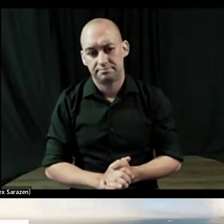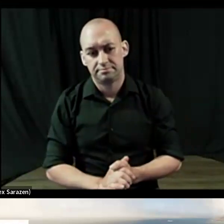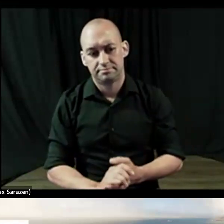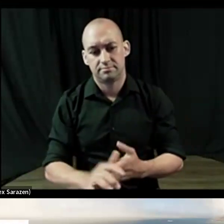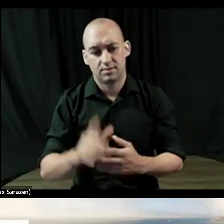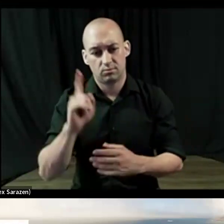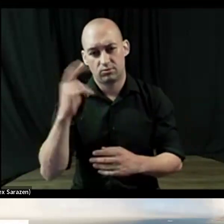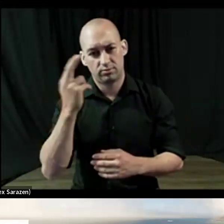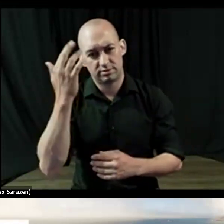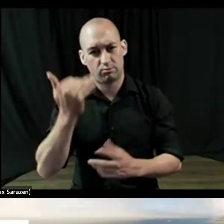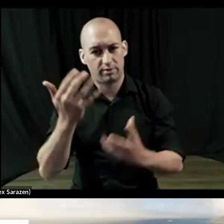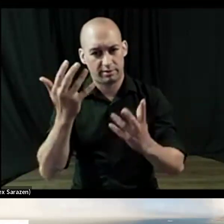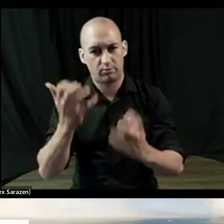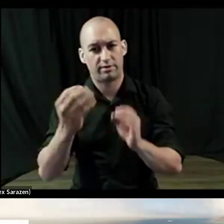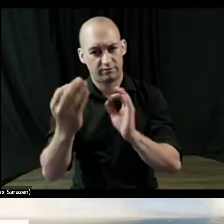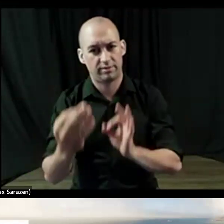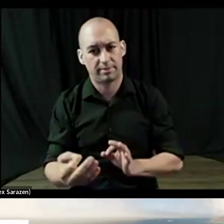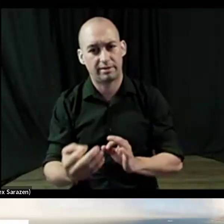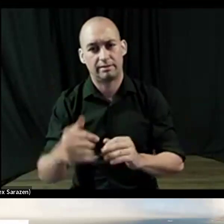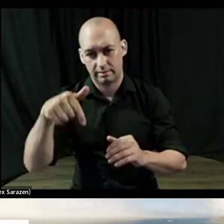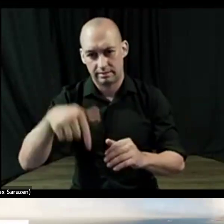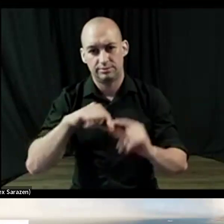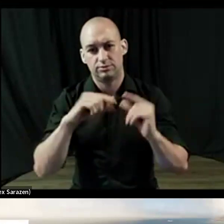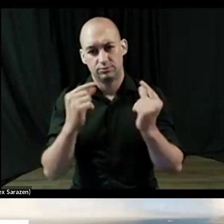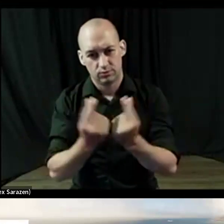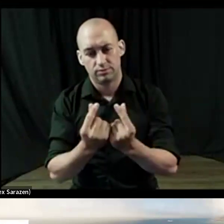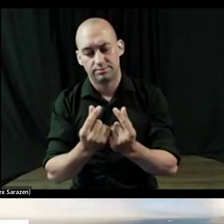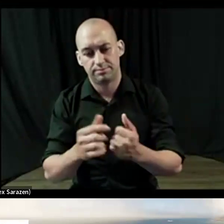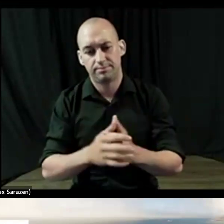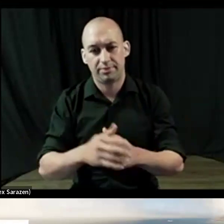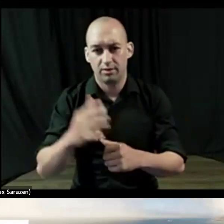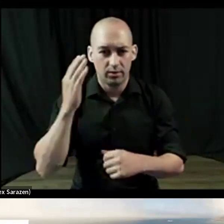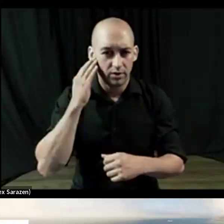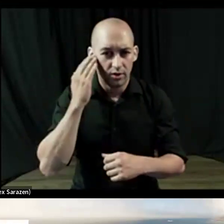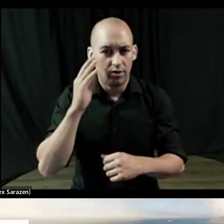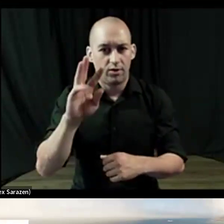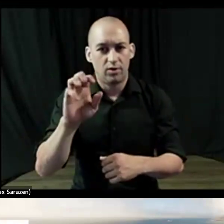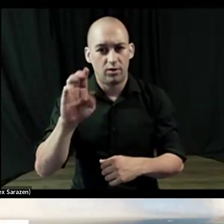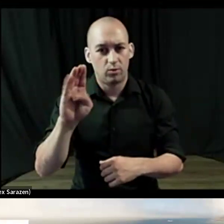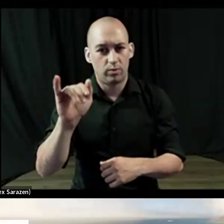input at this session, so, you know, we know that these webinars are very well attended,